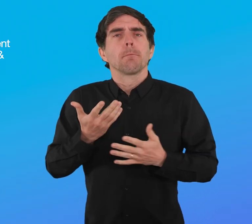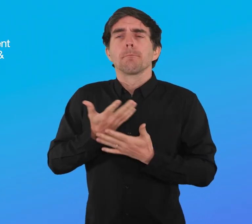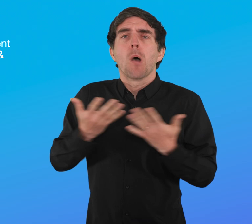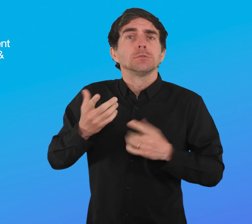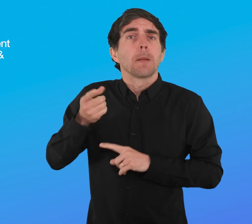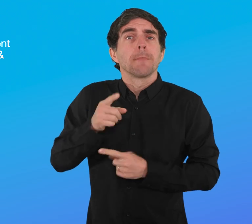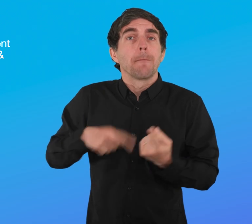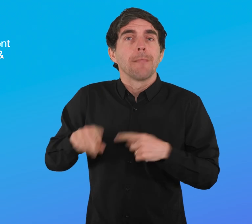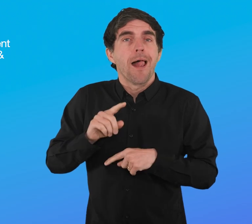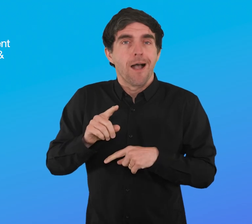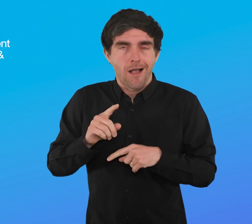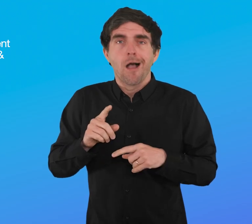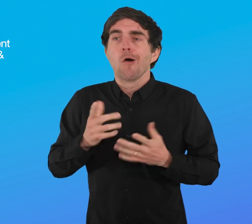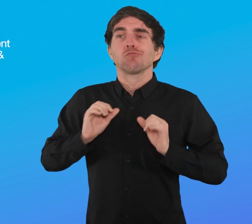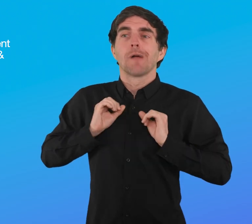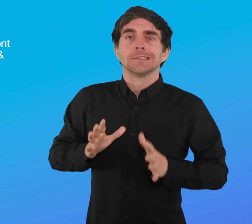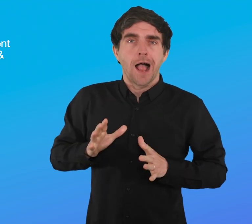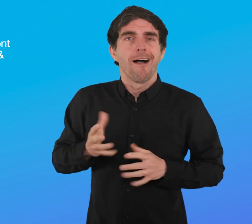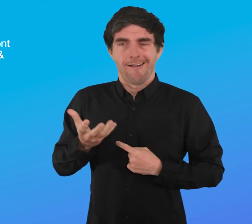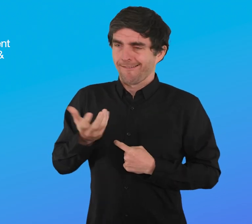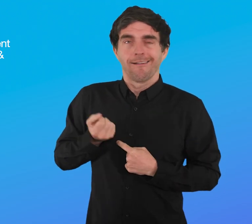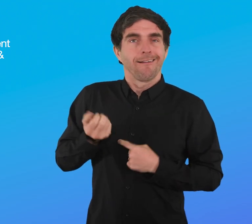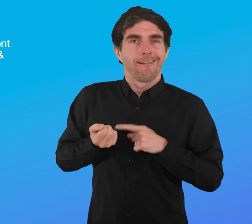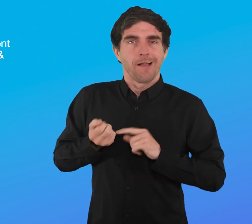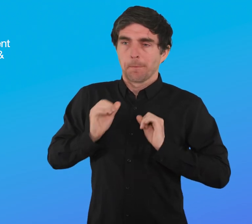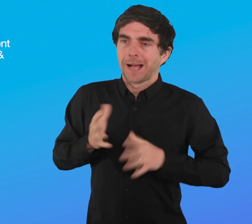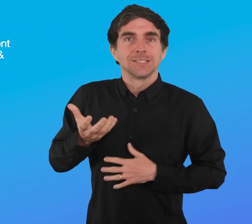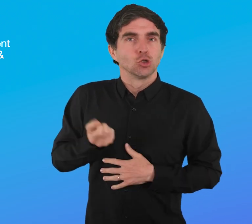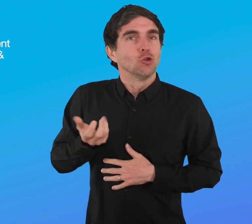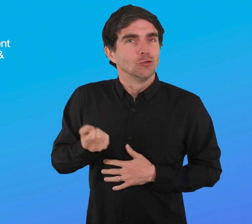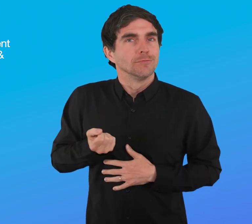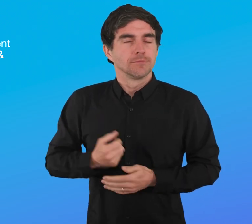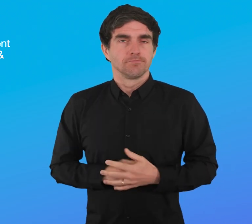Most people get a pension when they retire.